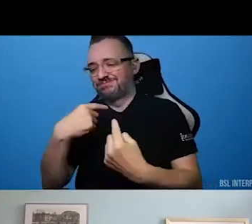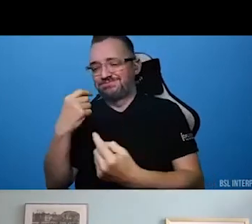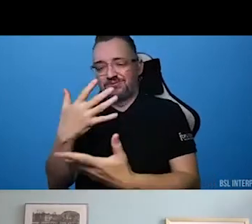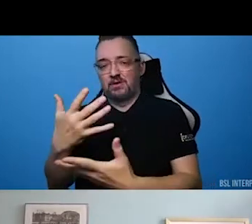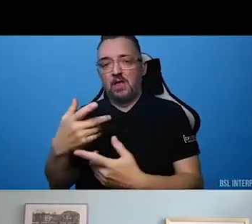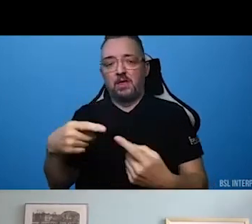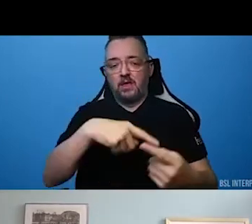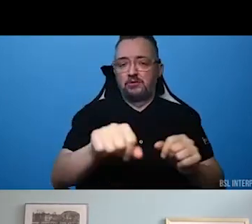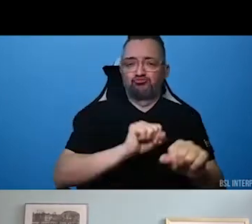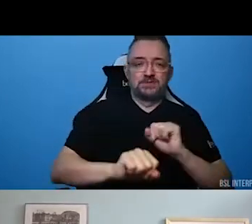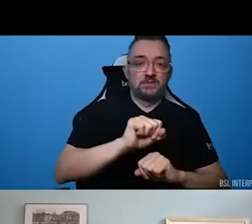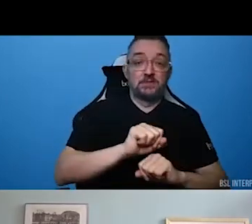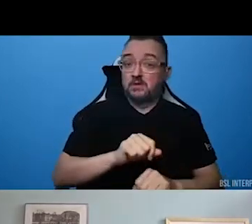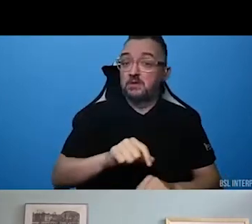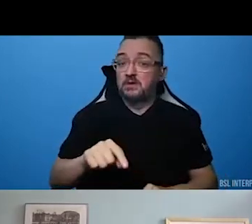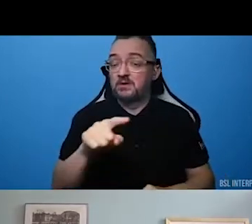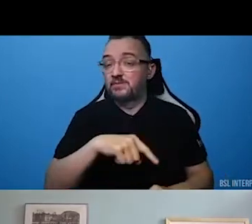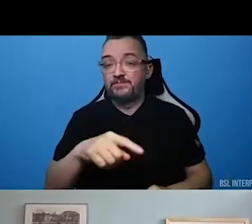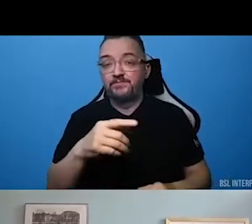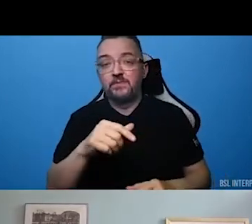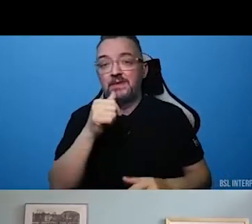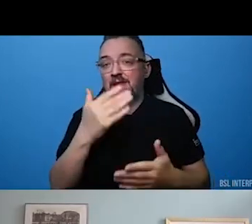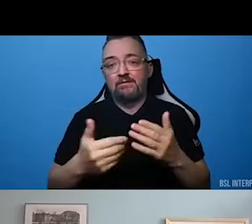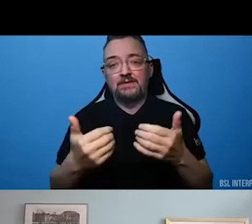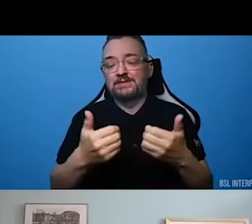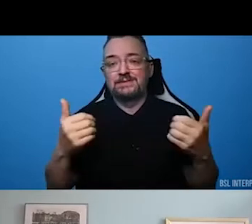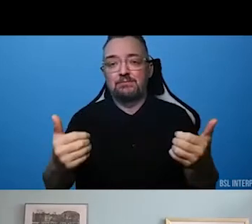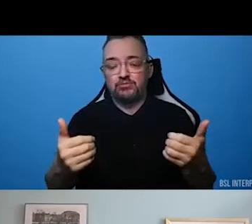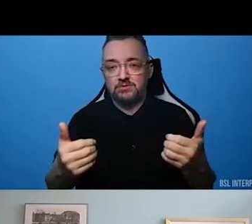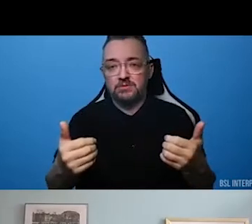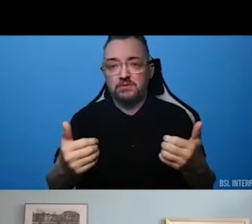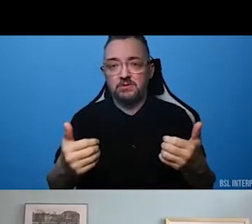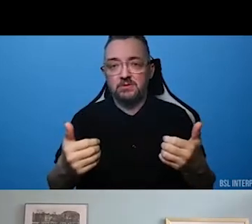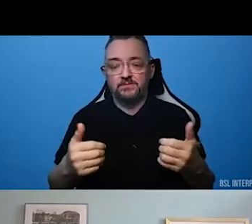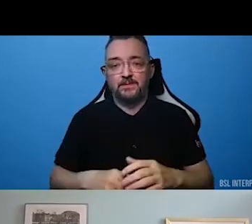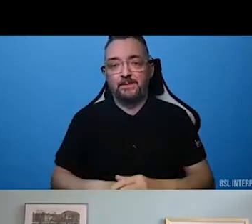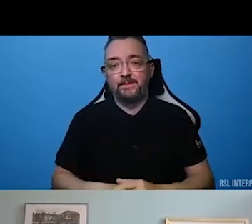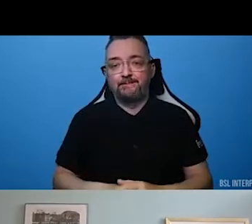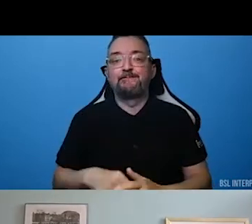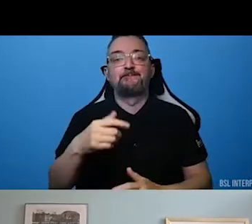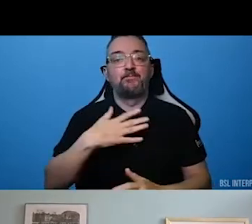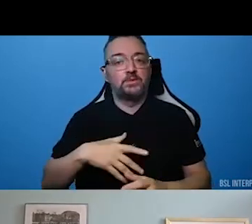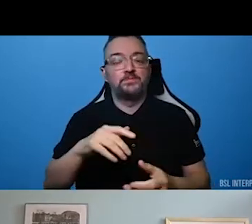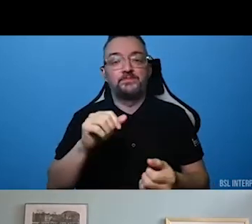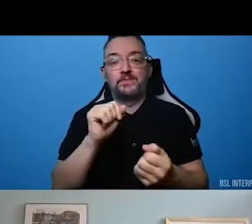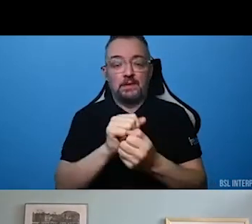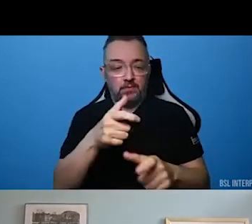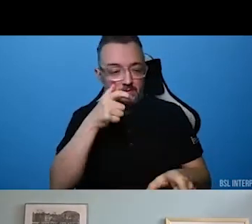And these things are never as separate and as distant as they seem. So I want to keep an eye on that kind of duality